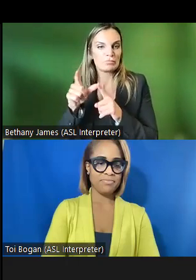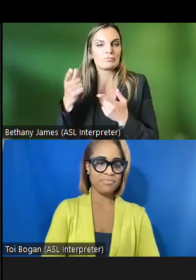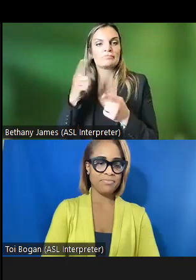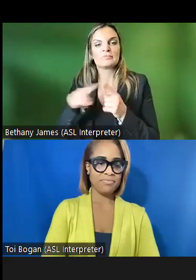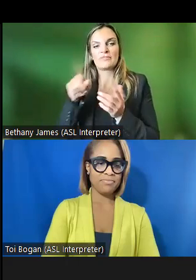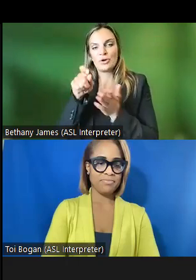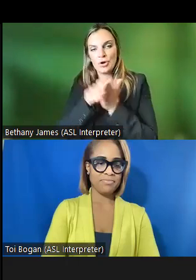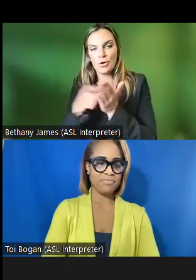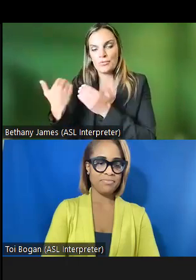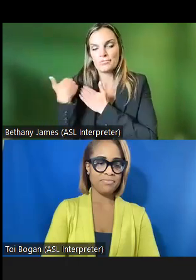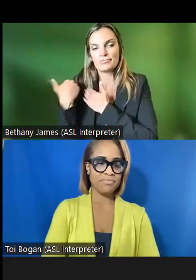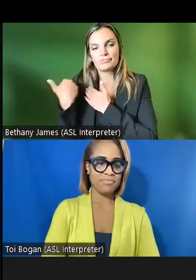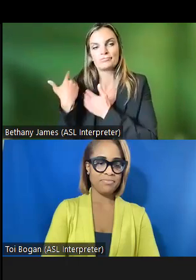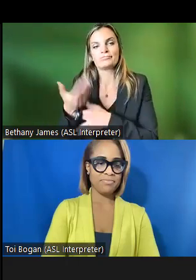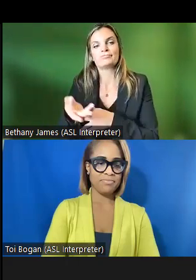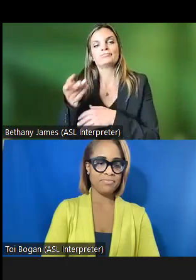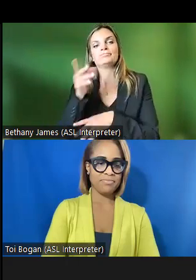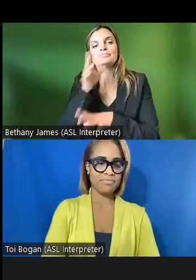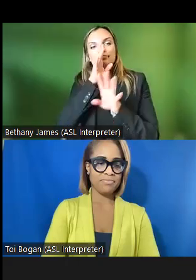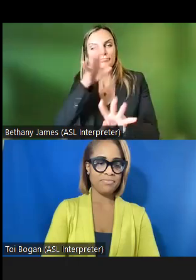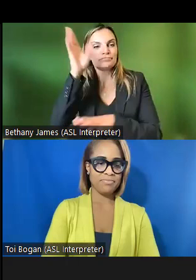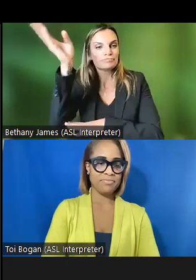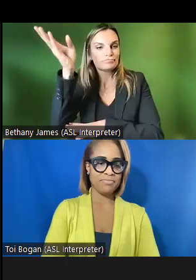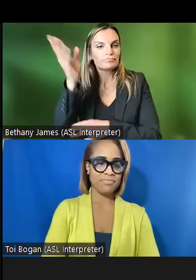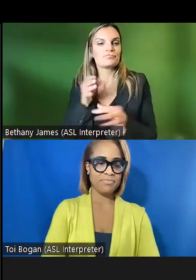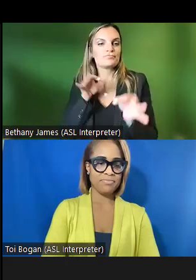Always consider the nature and length of the communication and the complexity.